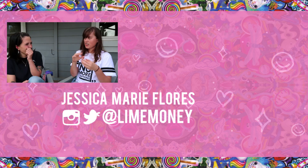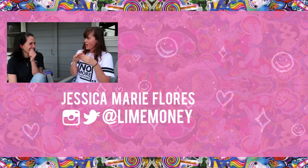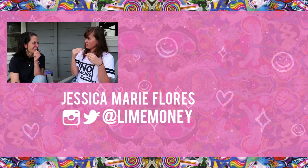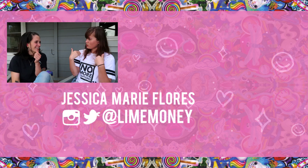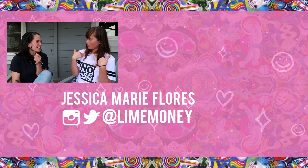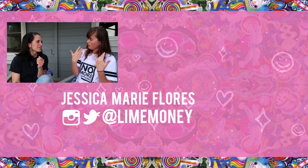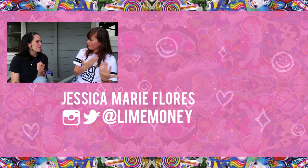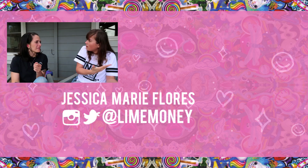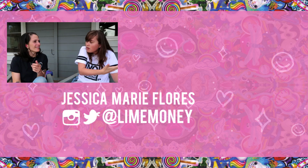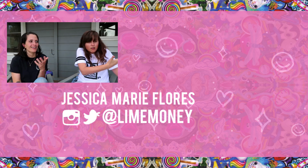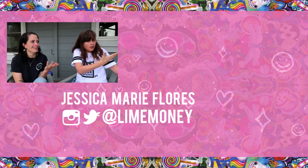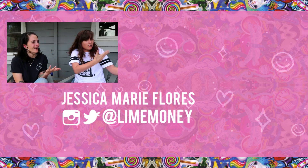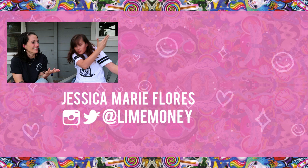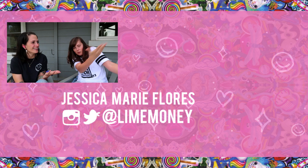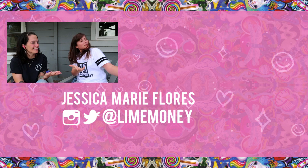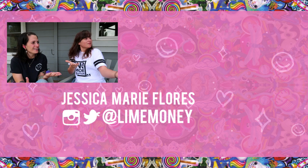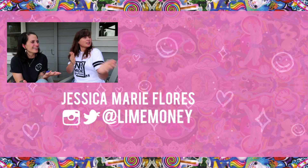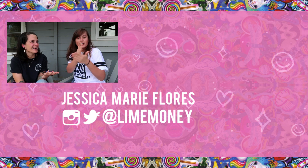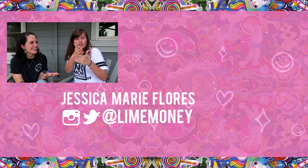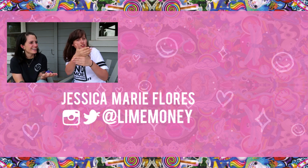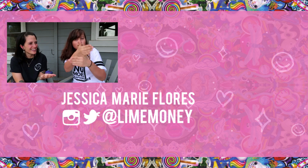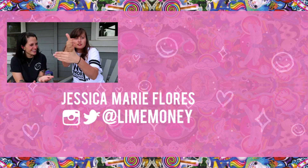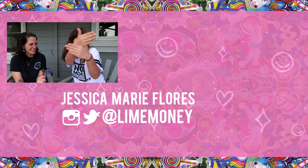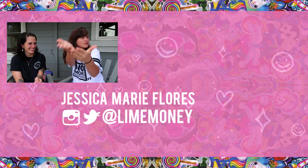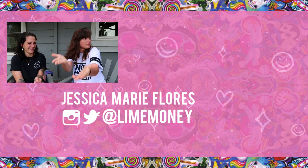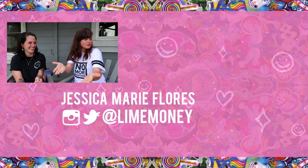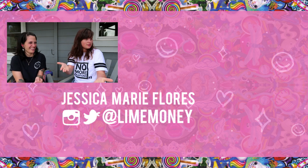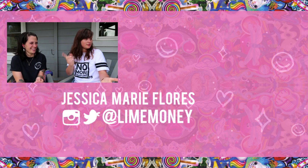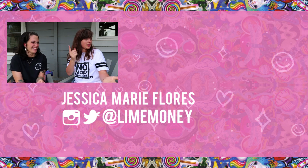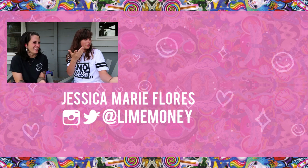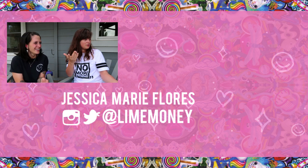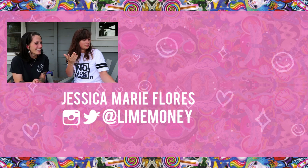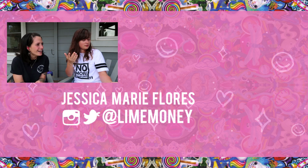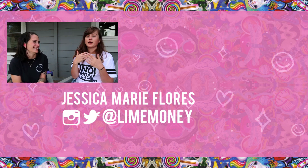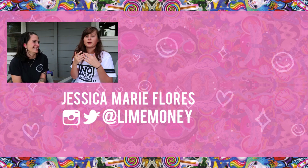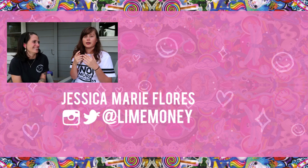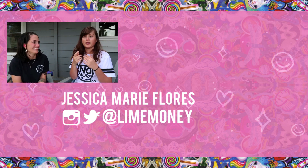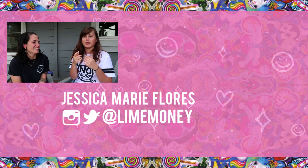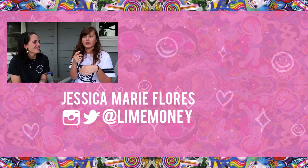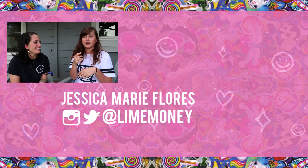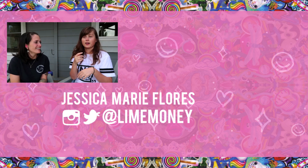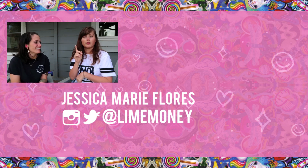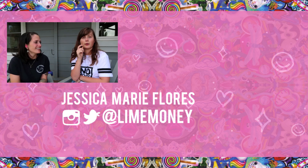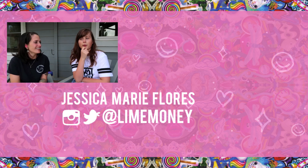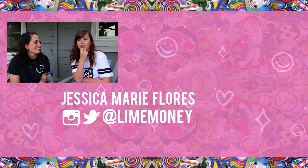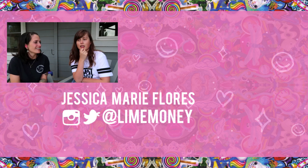R: He has a story! Come and share your story bug! where is he? Anyways, where were we...